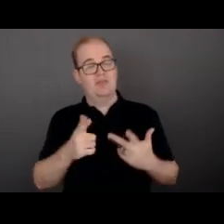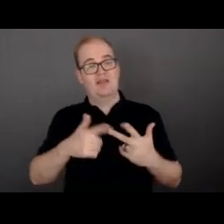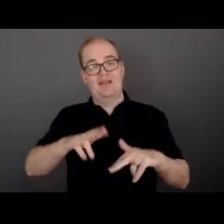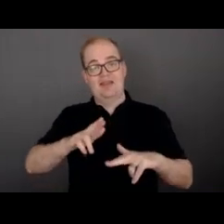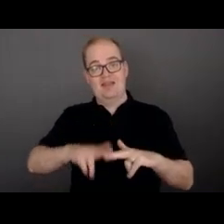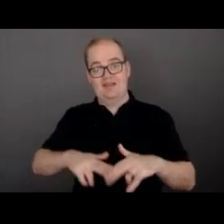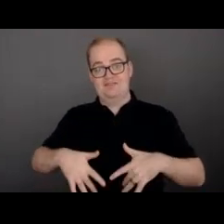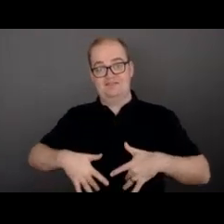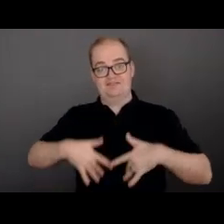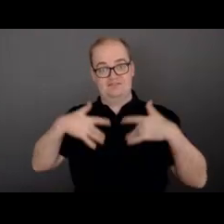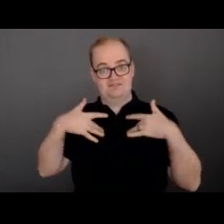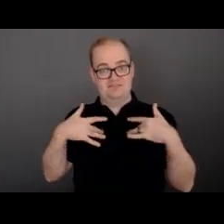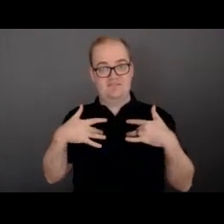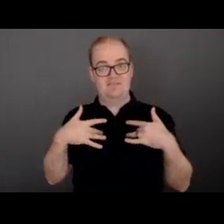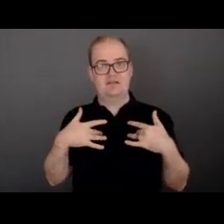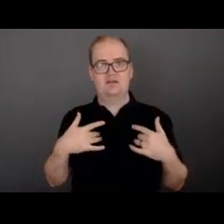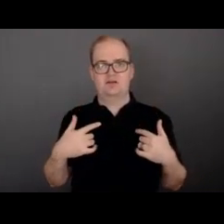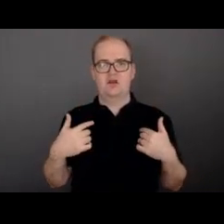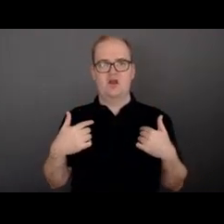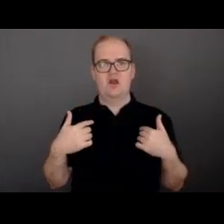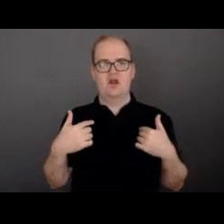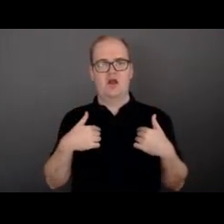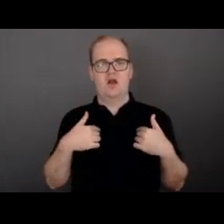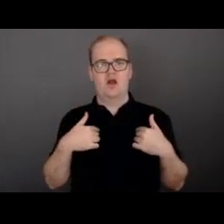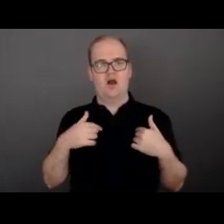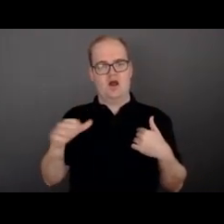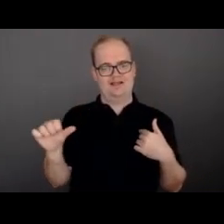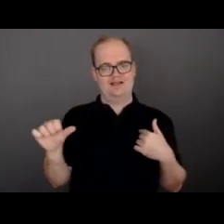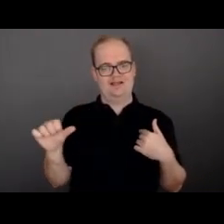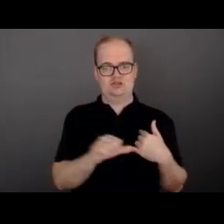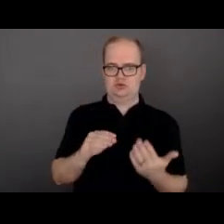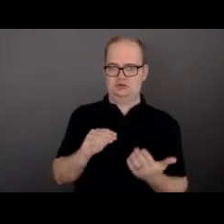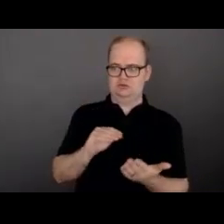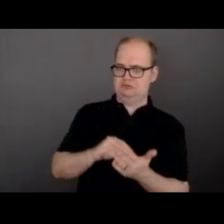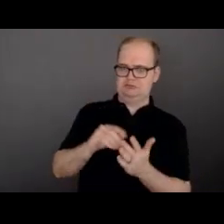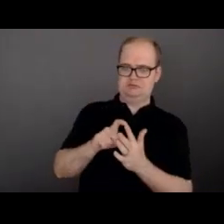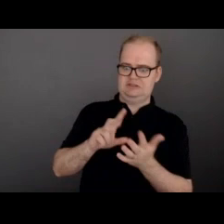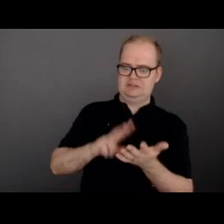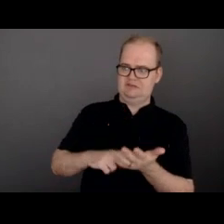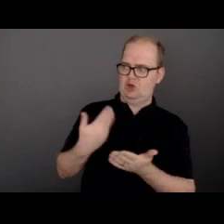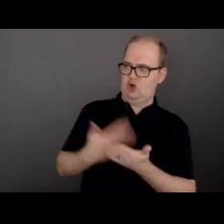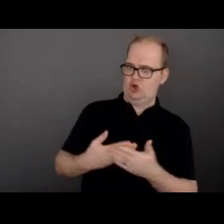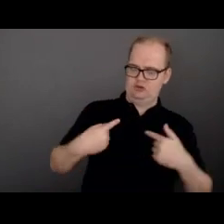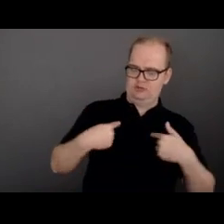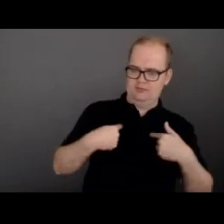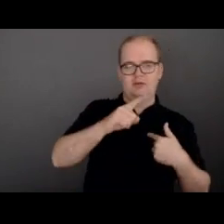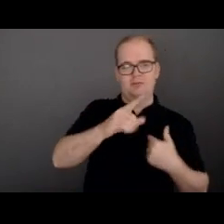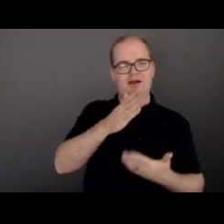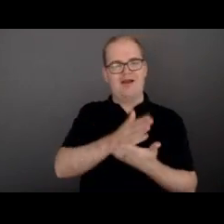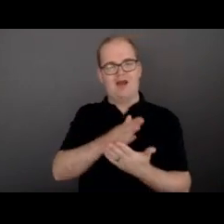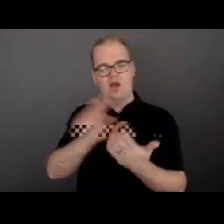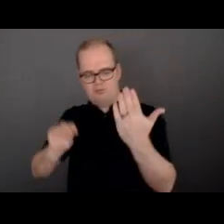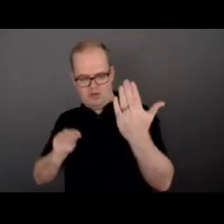listed as the respondent, is there any way to protest the order or make a change? Yeah.